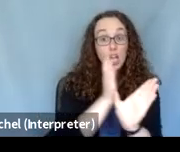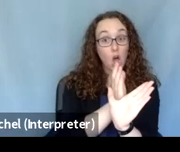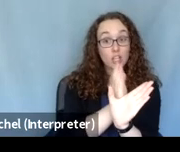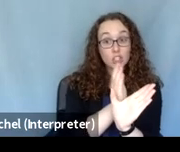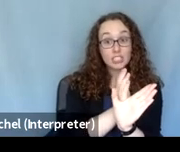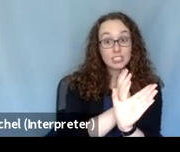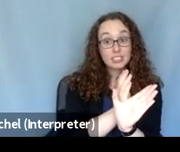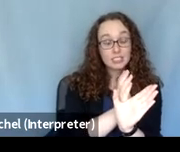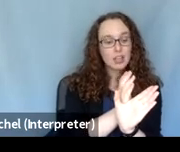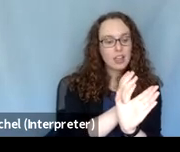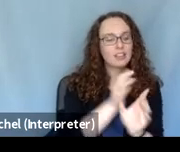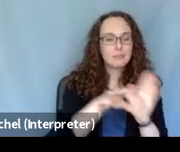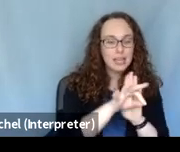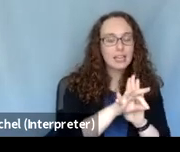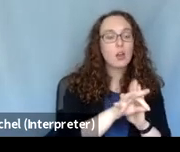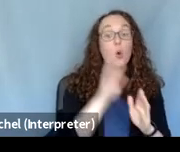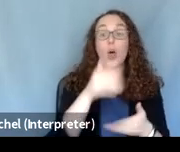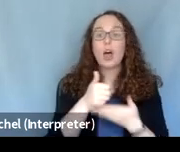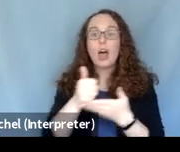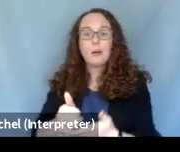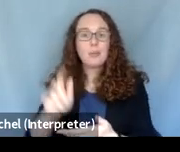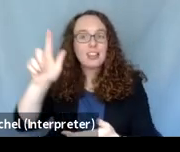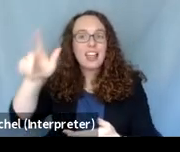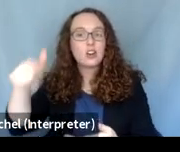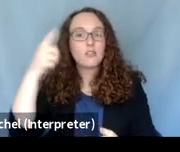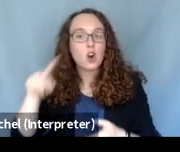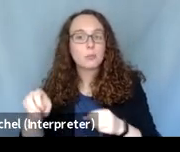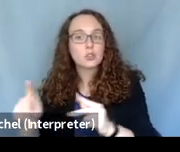opportunities. For example, if an internship opportunity becomes